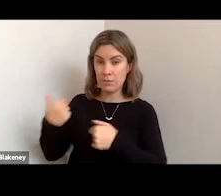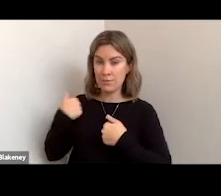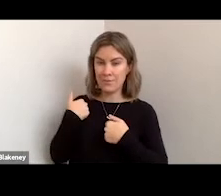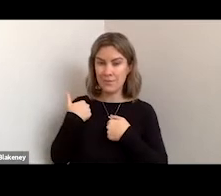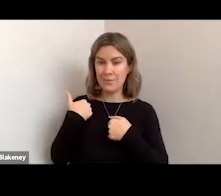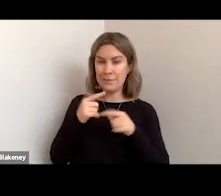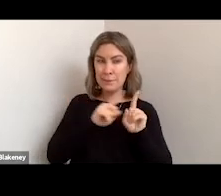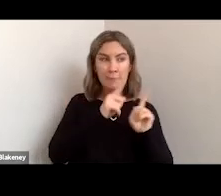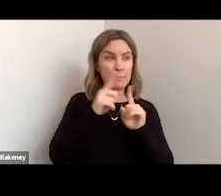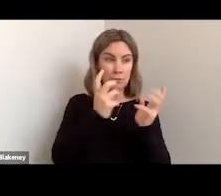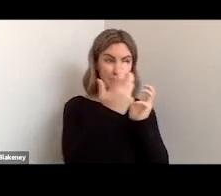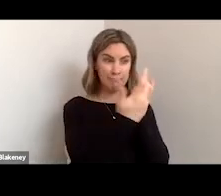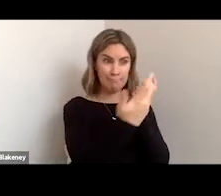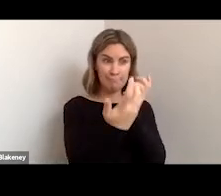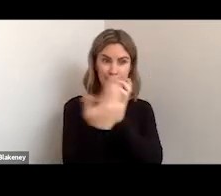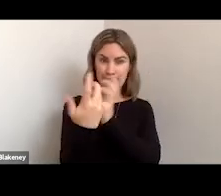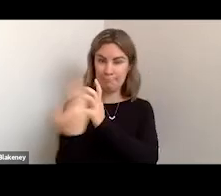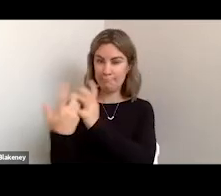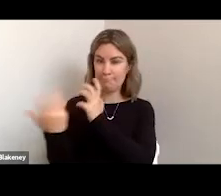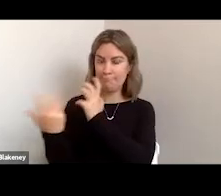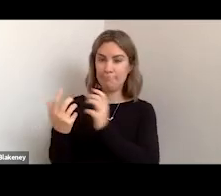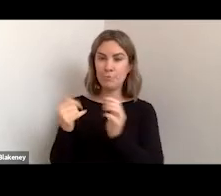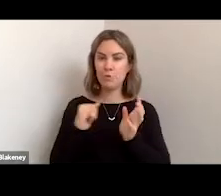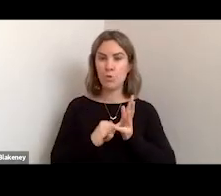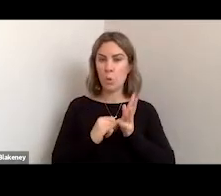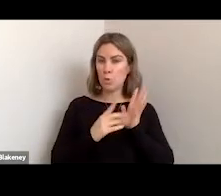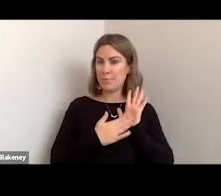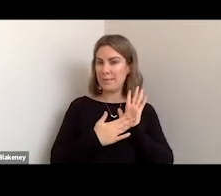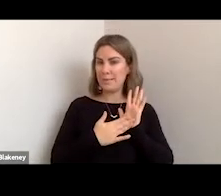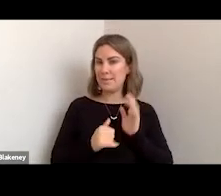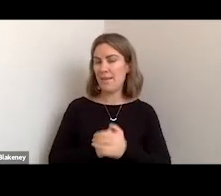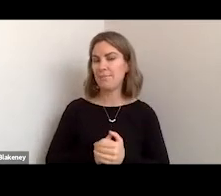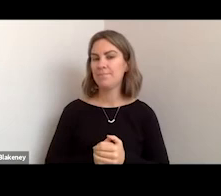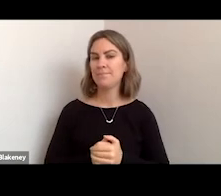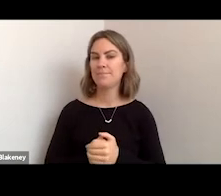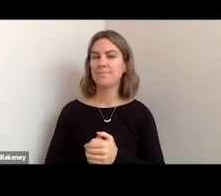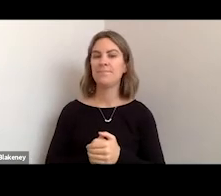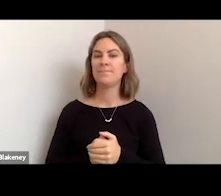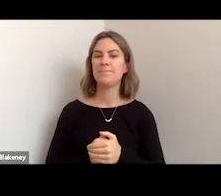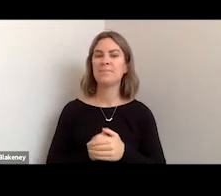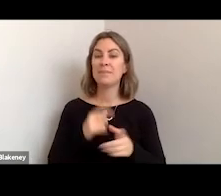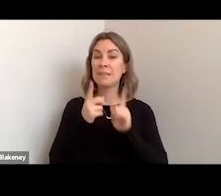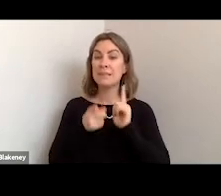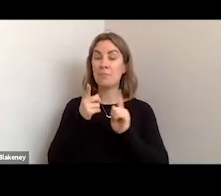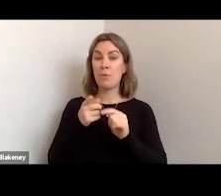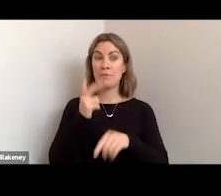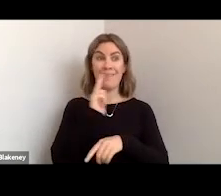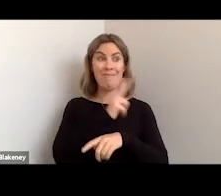It is not about discriminating against